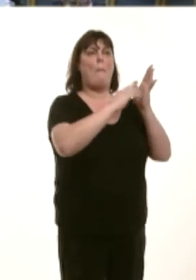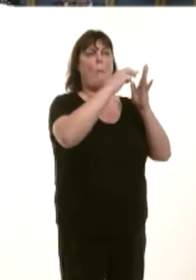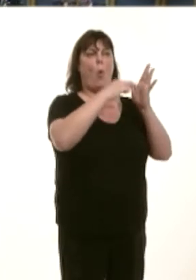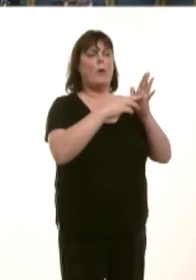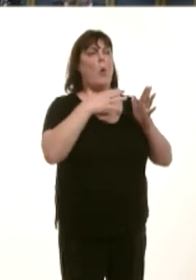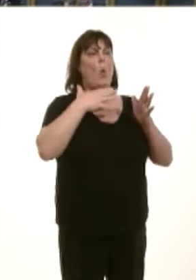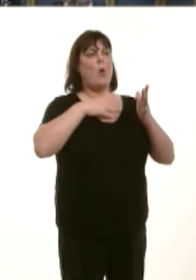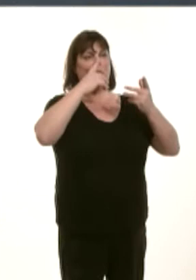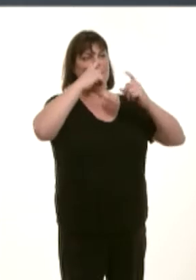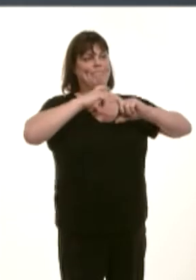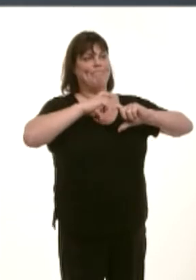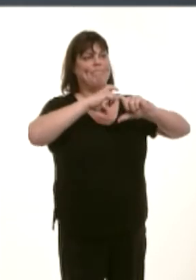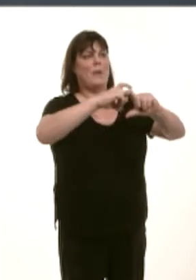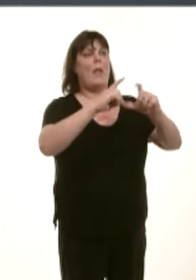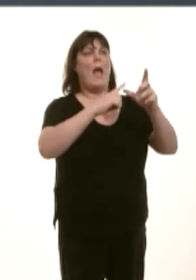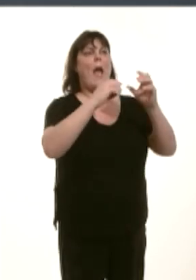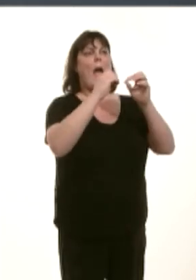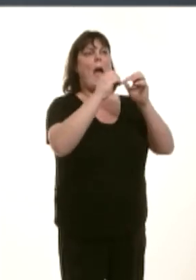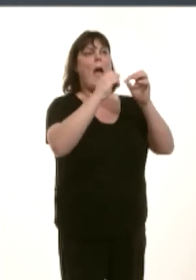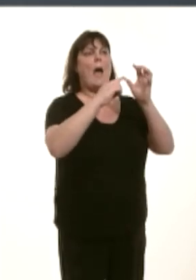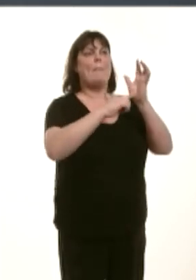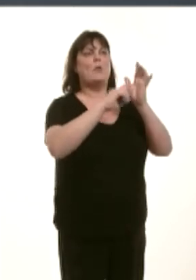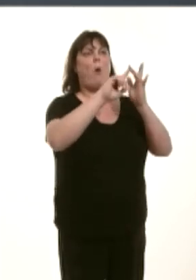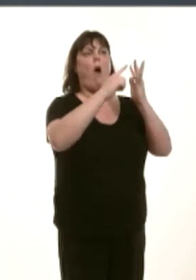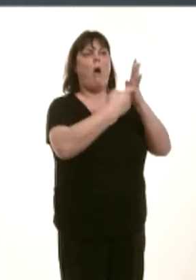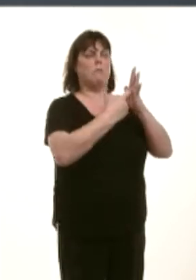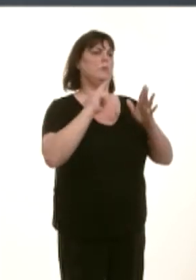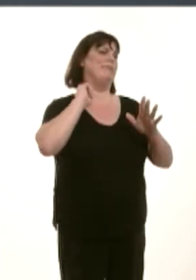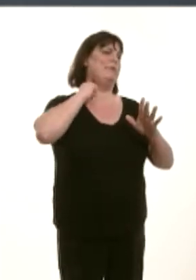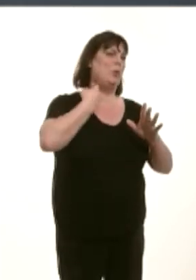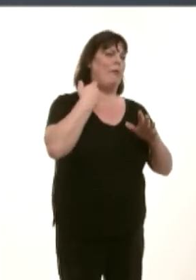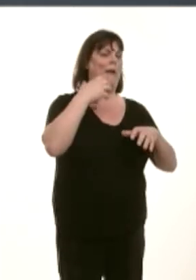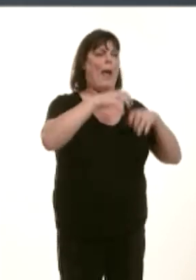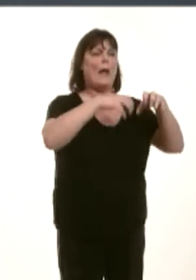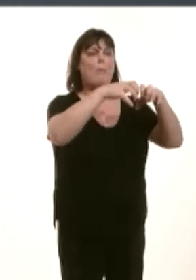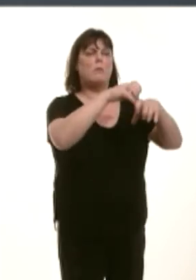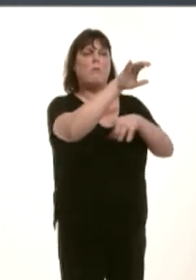north-west—surely it’s a priority for the whole of Wales too, in terms of not losing the levy.